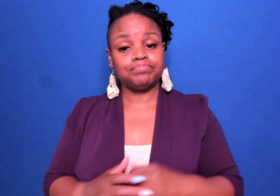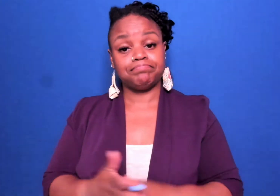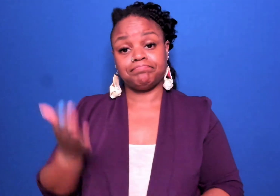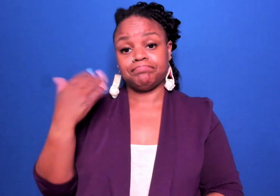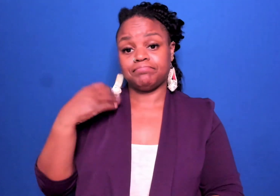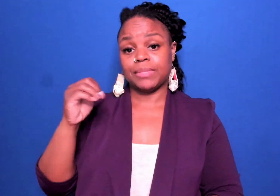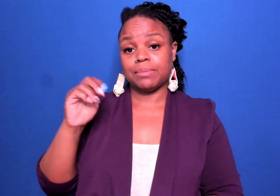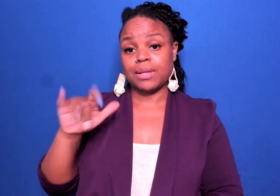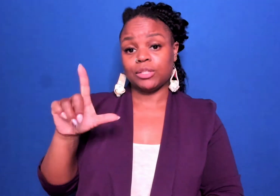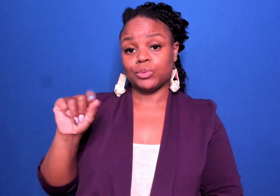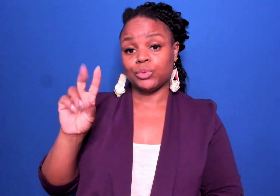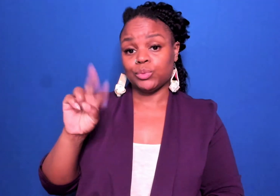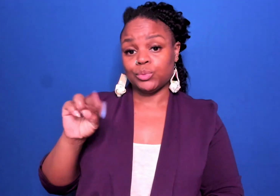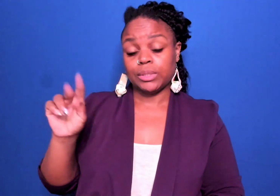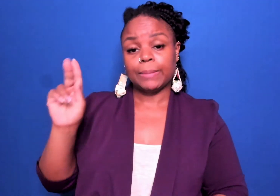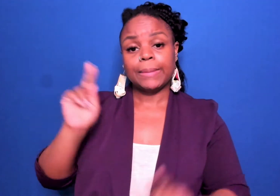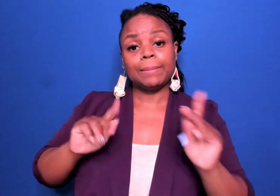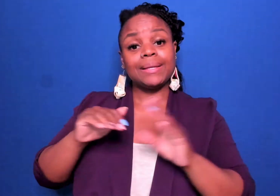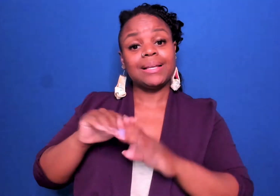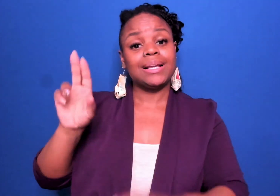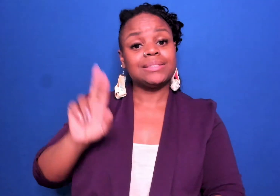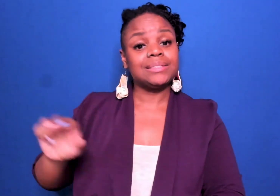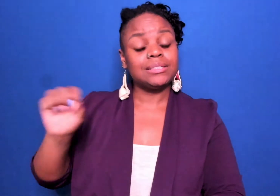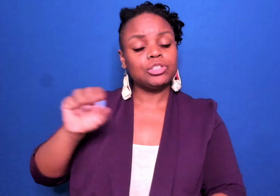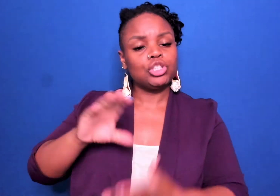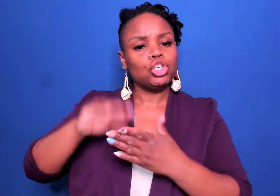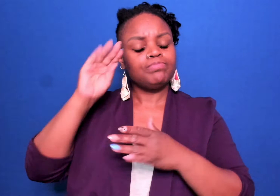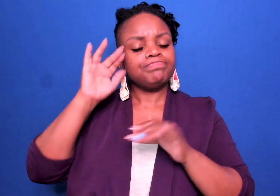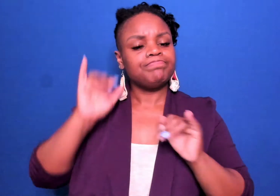In May 2022, the people of the United States learned